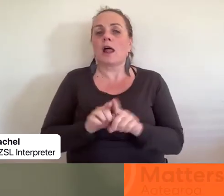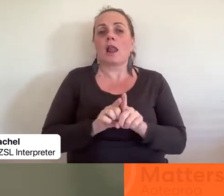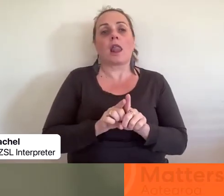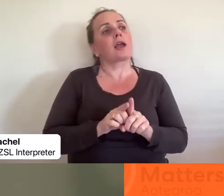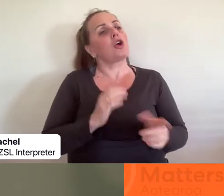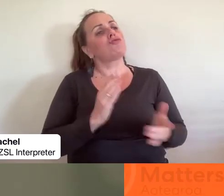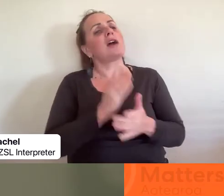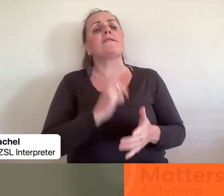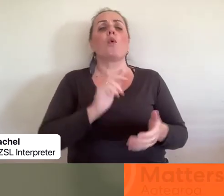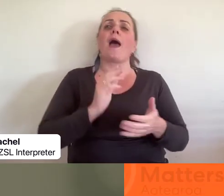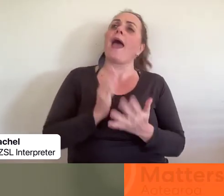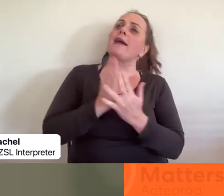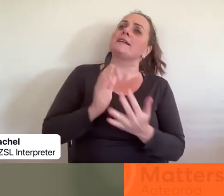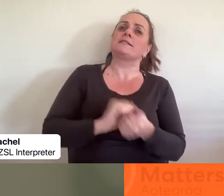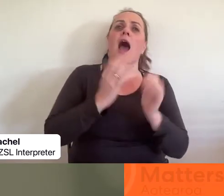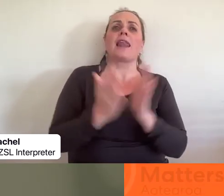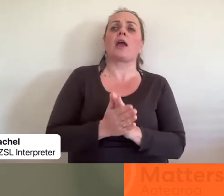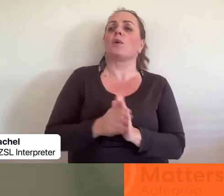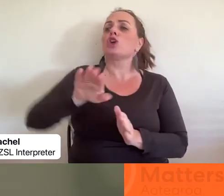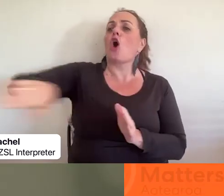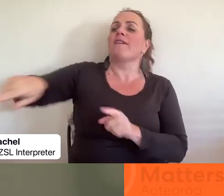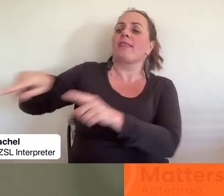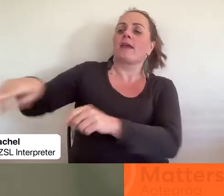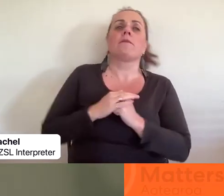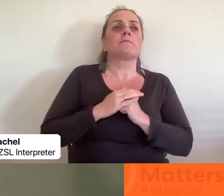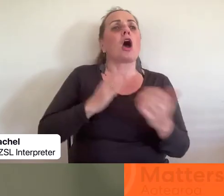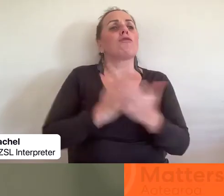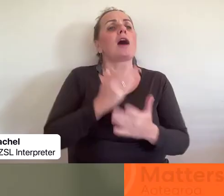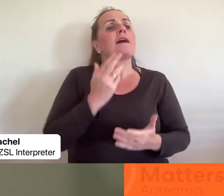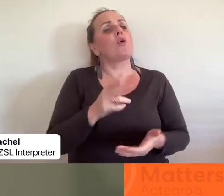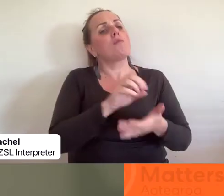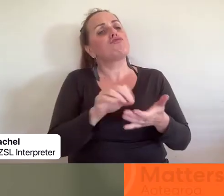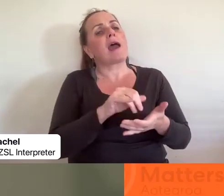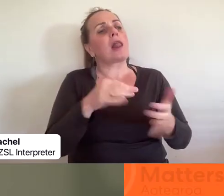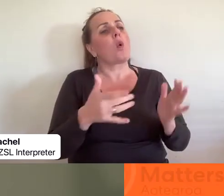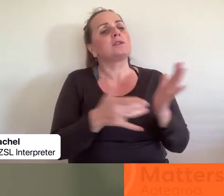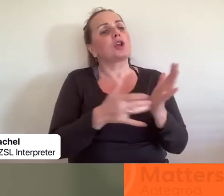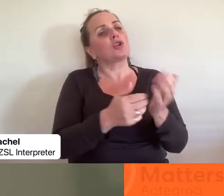little box here. We're going to put the right to braille, or technology to support me as I'm Blind